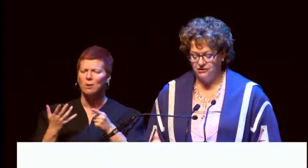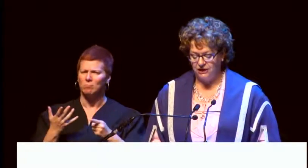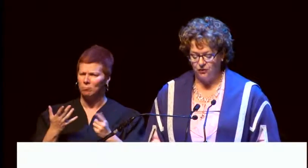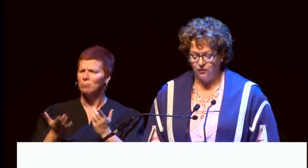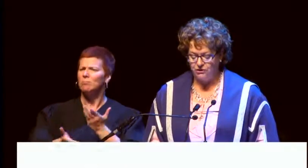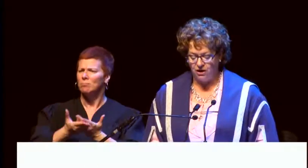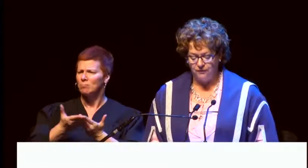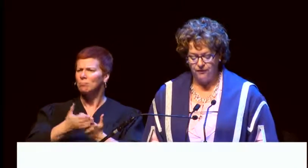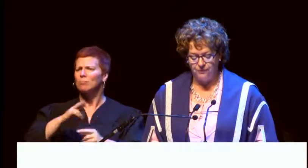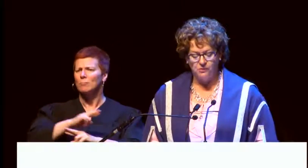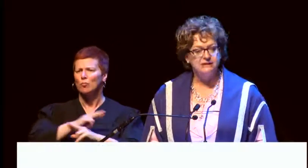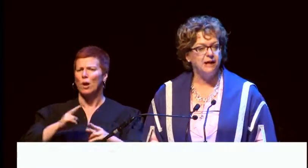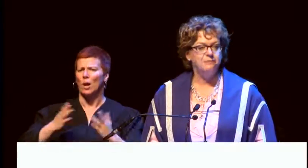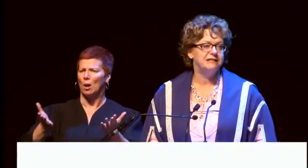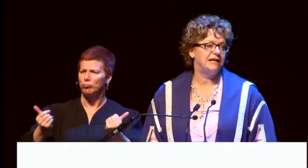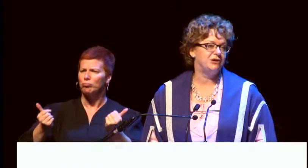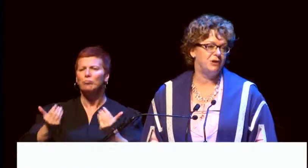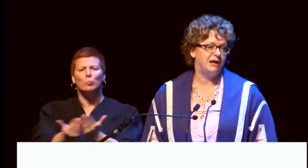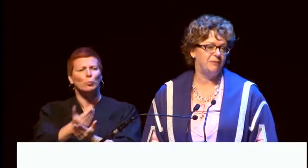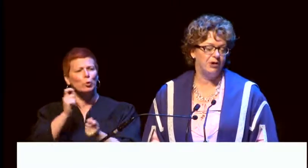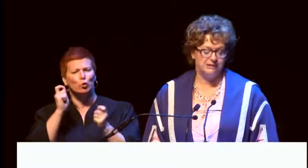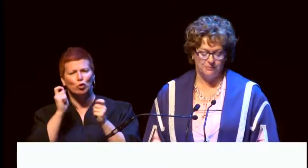IN ORDER TO OFFER THE MOST UP TO DATE TRAINING AS POSSIBLE.